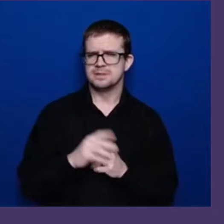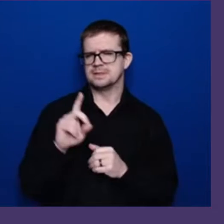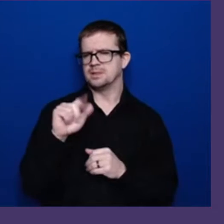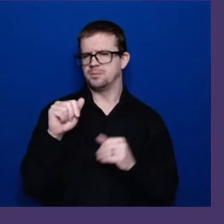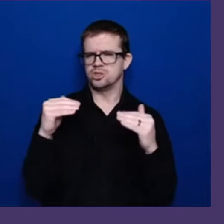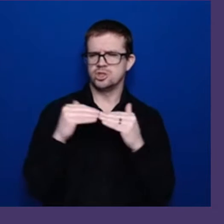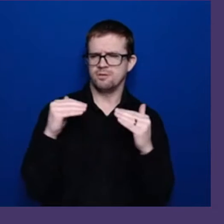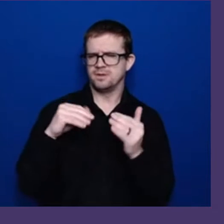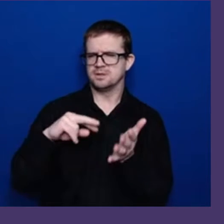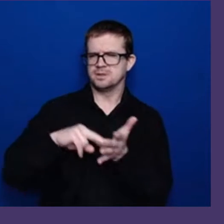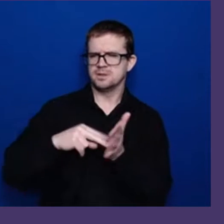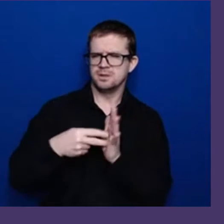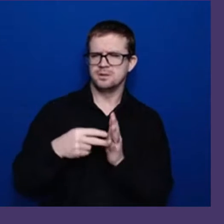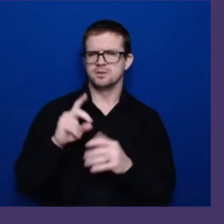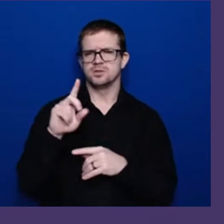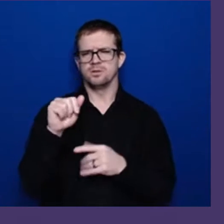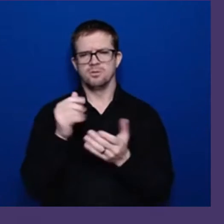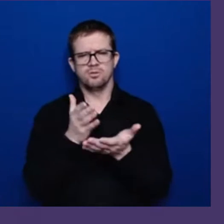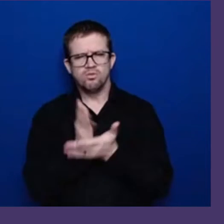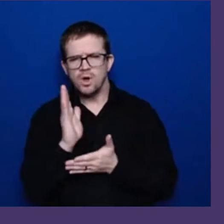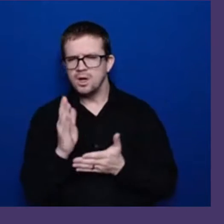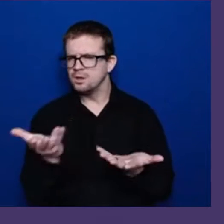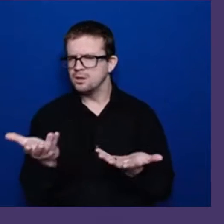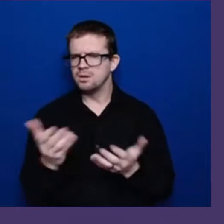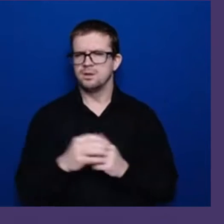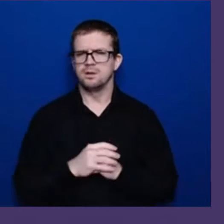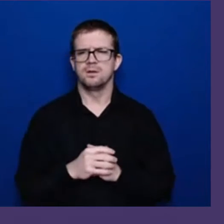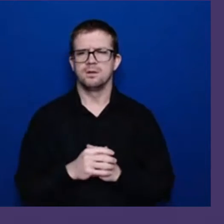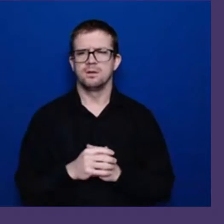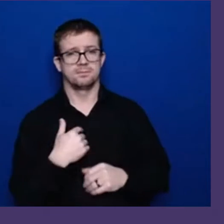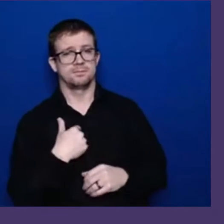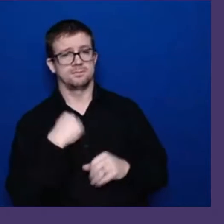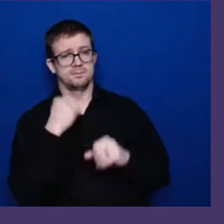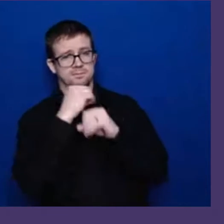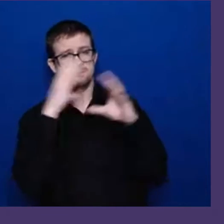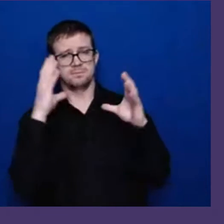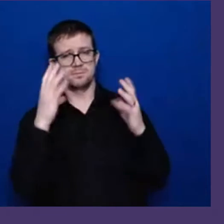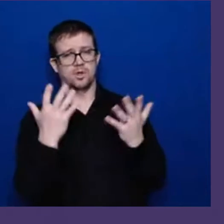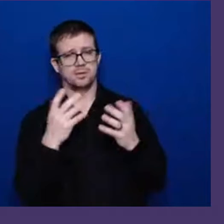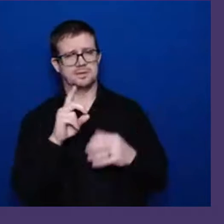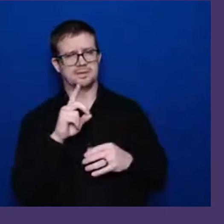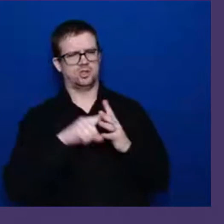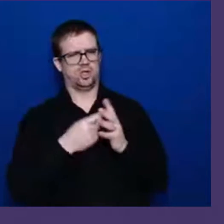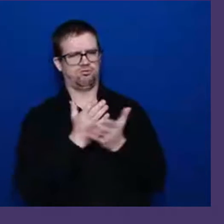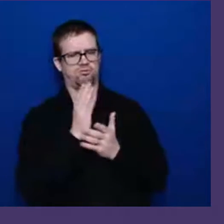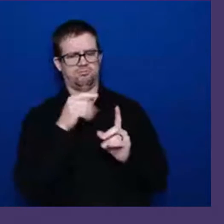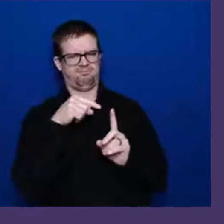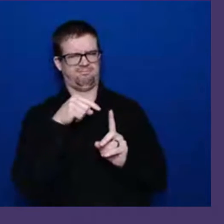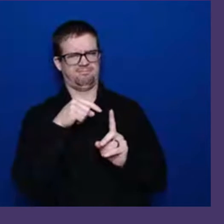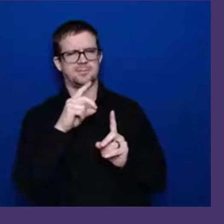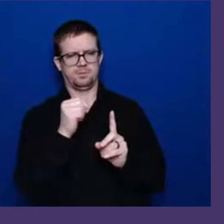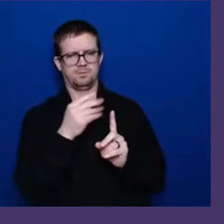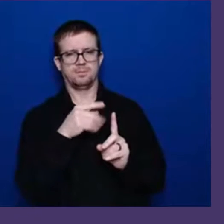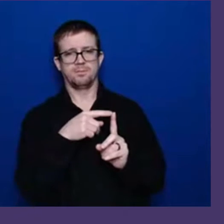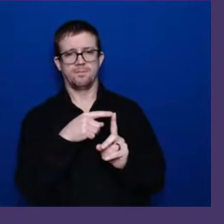Keri Gray: When I think about disability rights, let me start there, I think about the legacy of Judy Heumann,